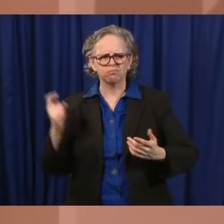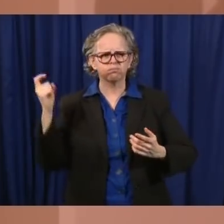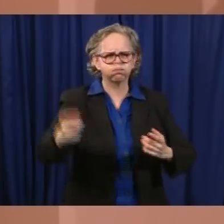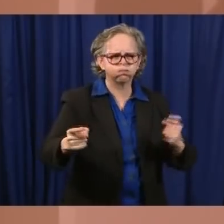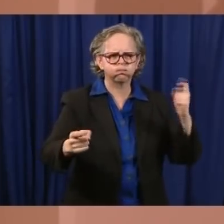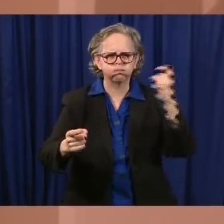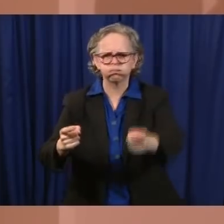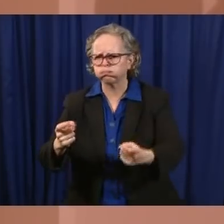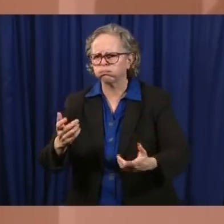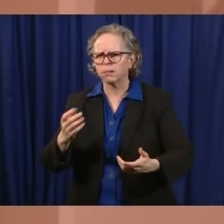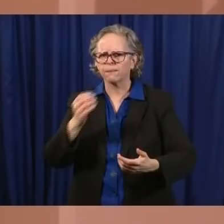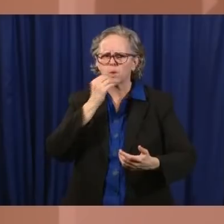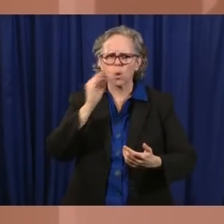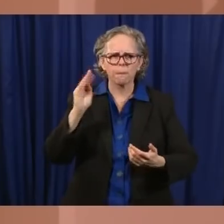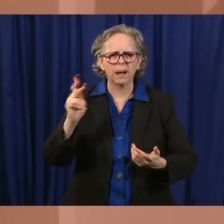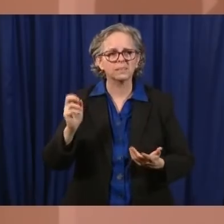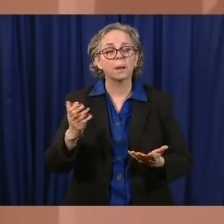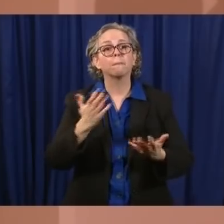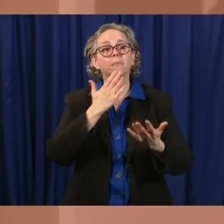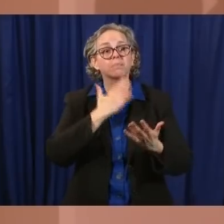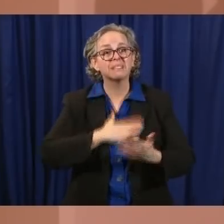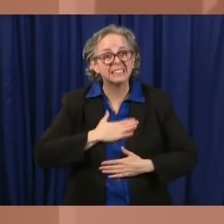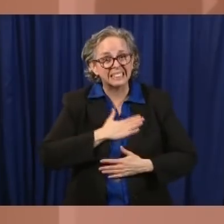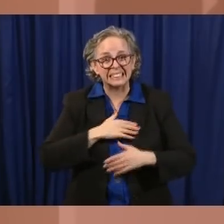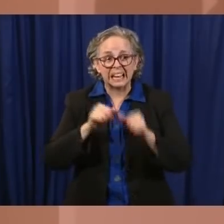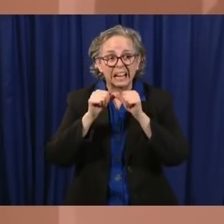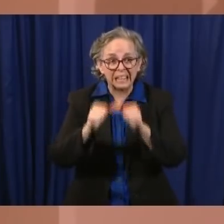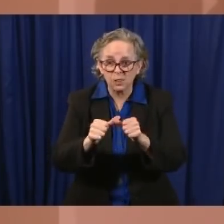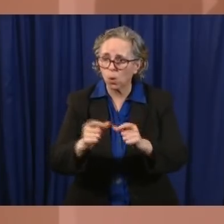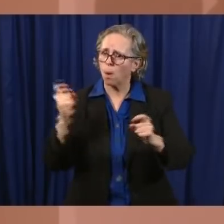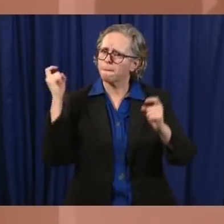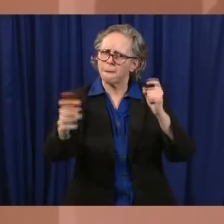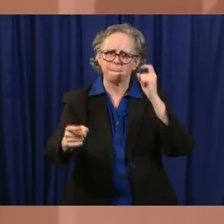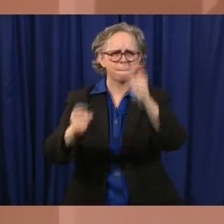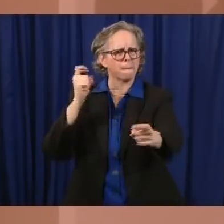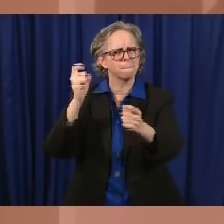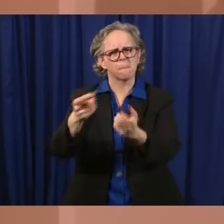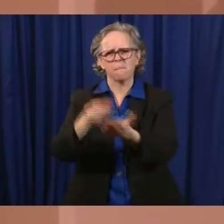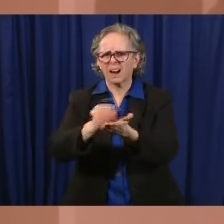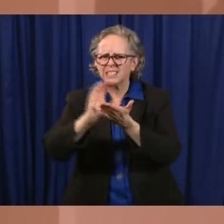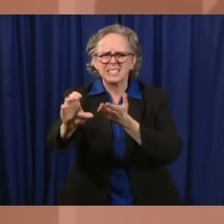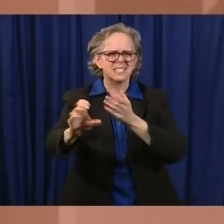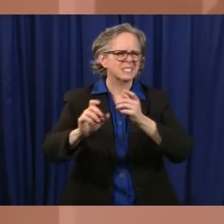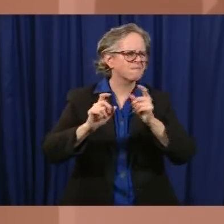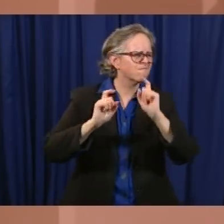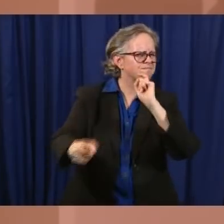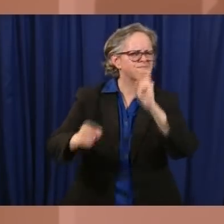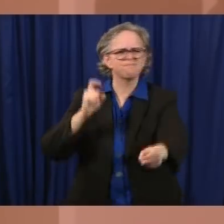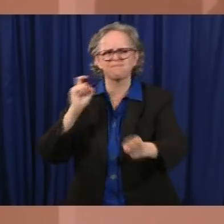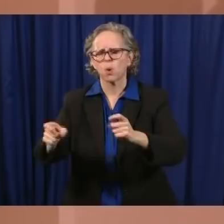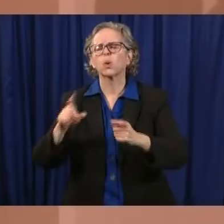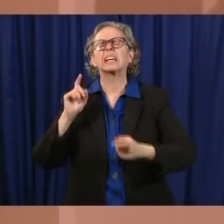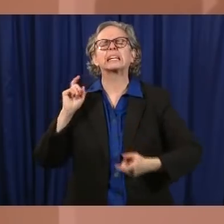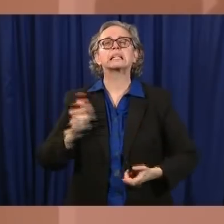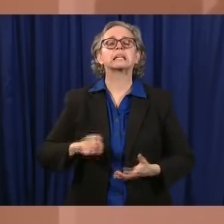SOLVED FOR THE LONG RUN, MANY PEOPLE ARE JOAN -- GENEROUSLY DONATING TO THE FOOD BEINGS, PLEASE CONTINUE THOSE GENEROUS